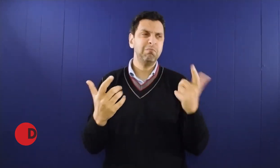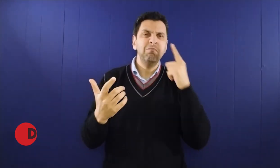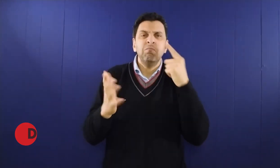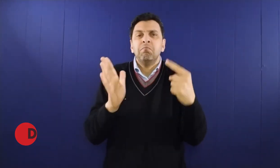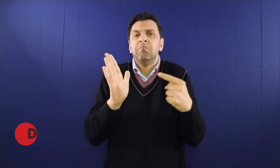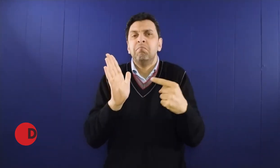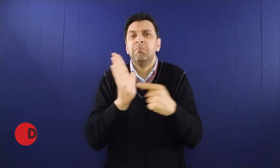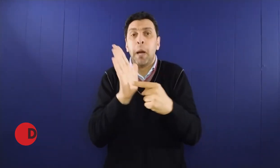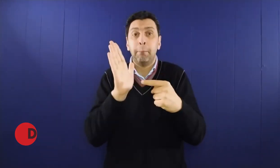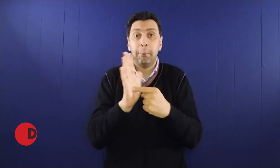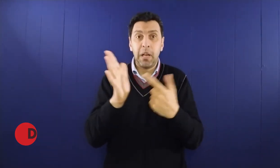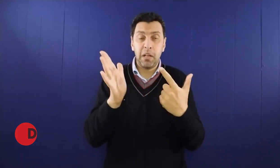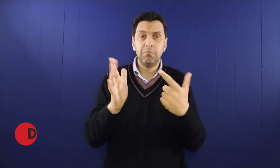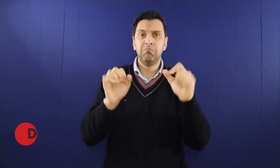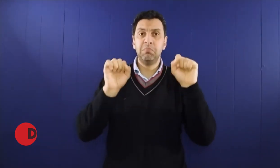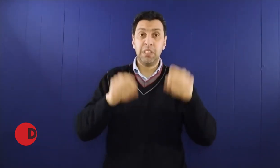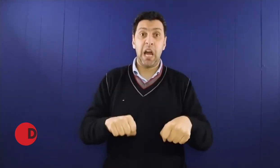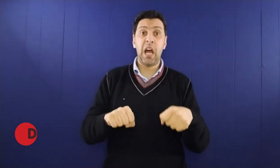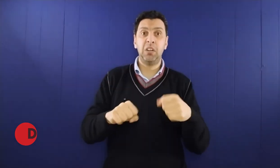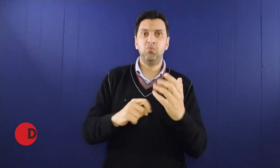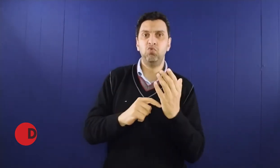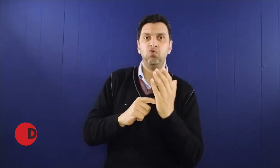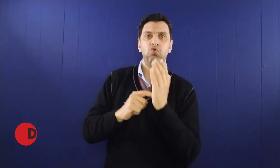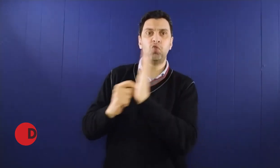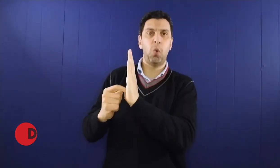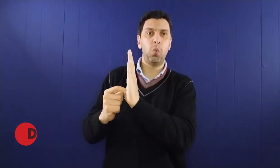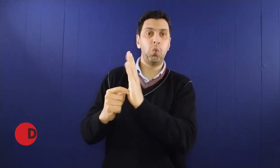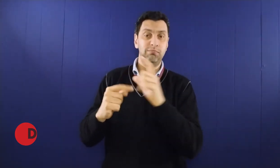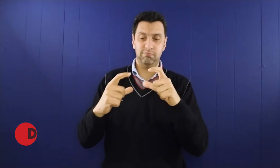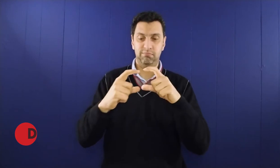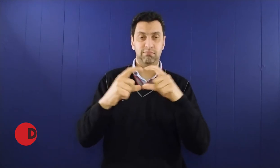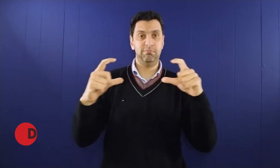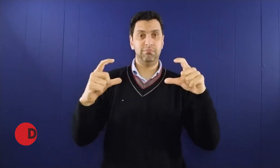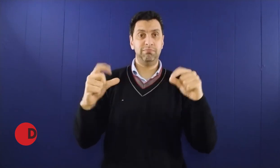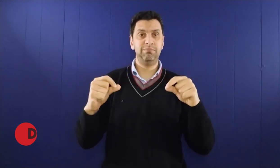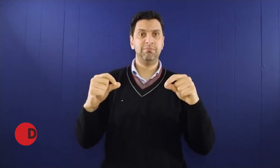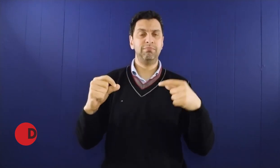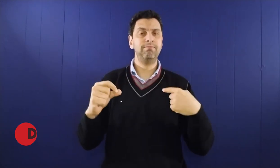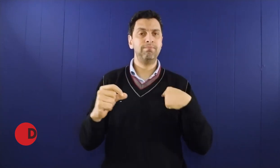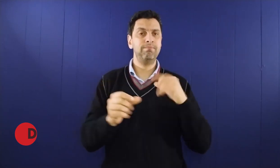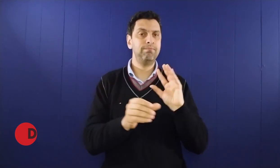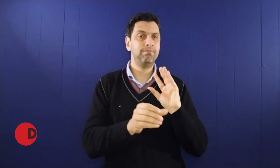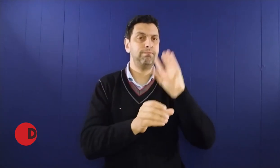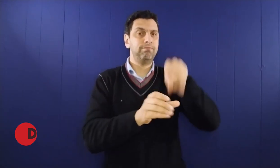One possible example could be to show membership of a Deaf